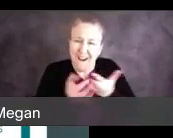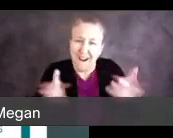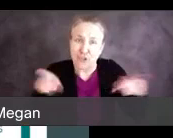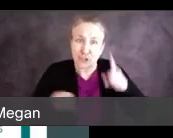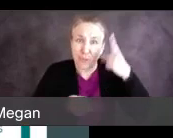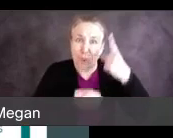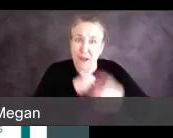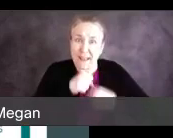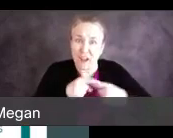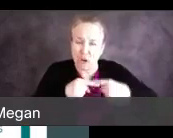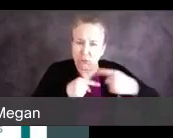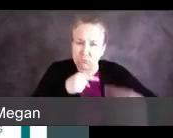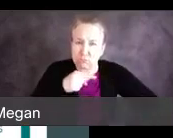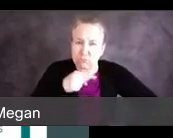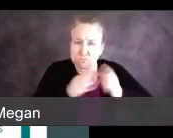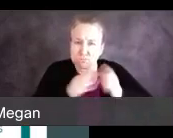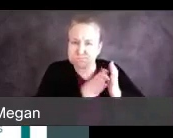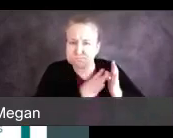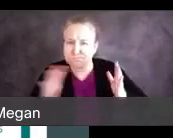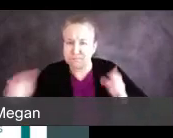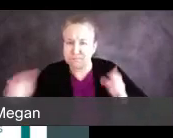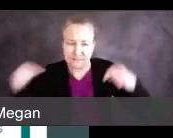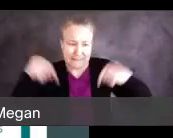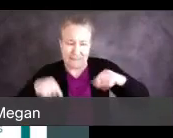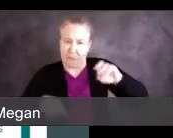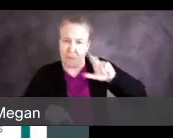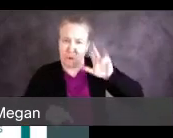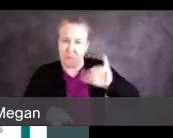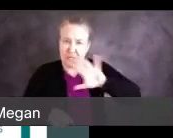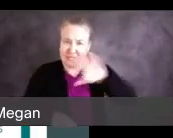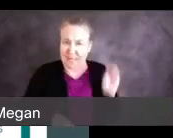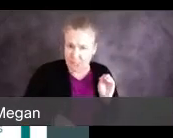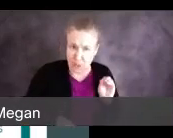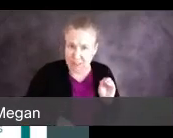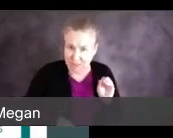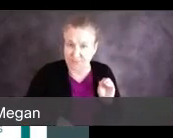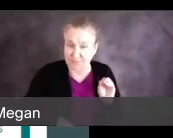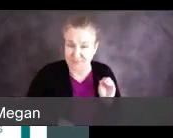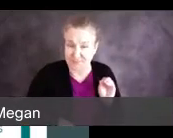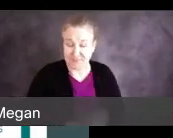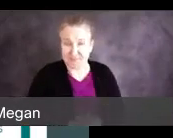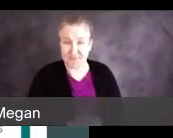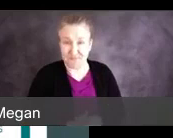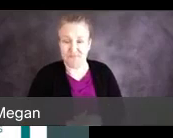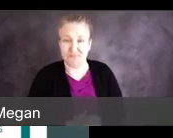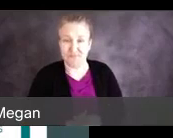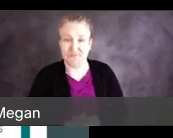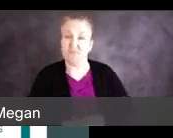performed on Montgomery County residents since the pandemic began and those are tests for the virus.